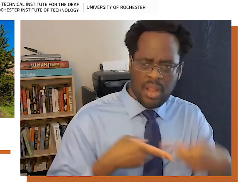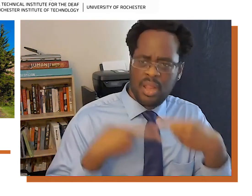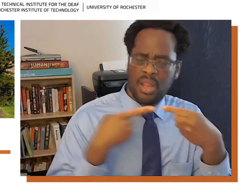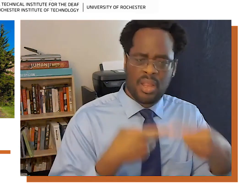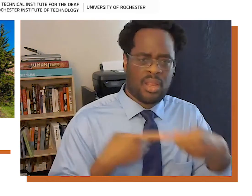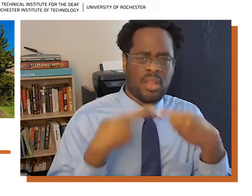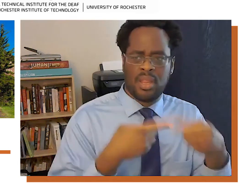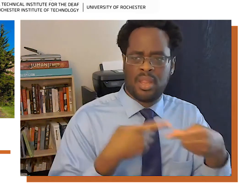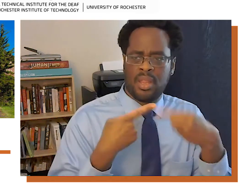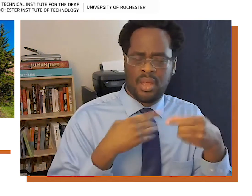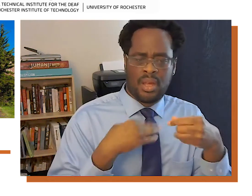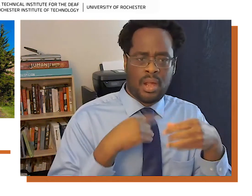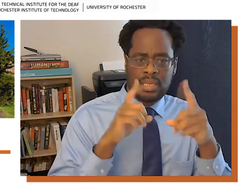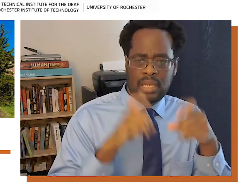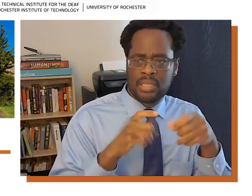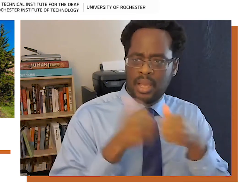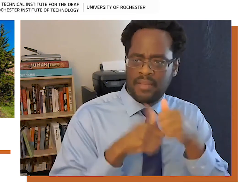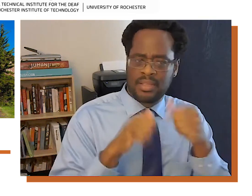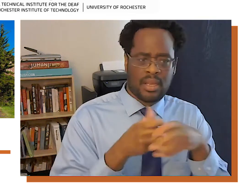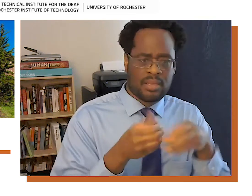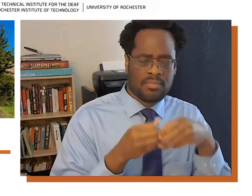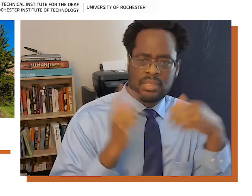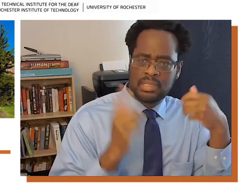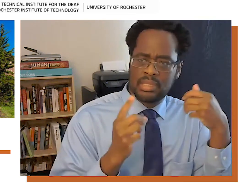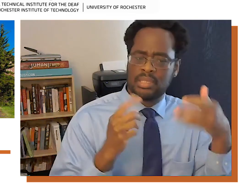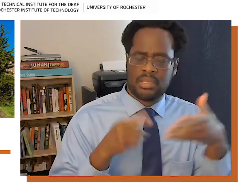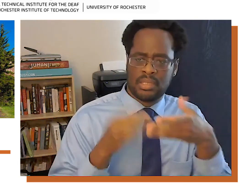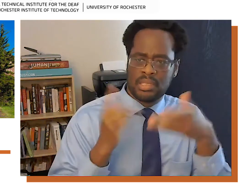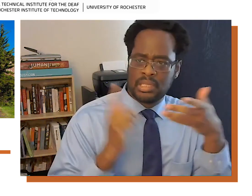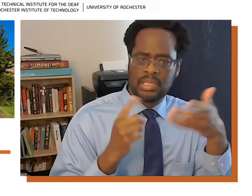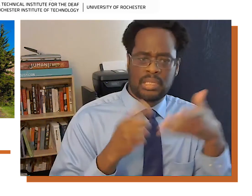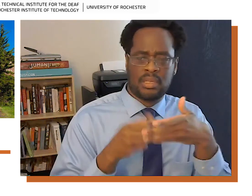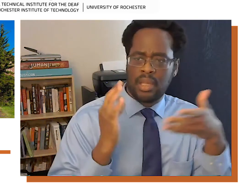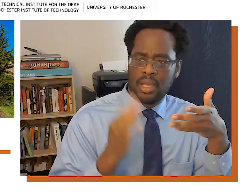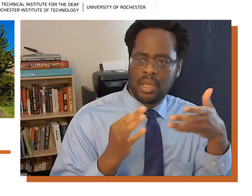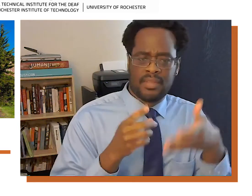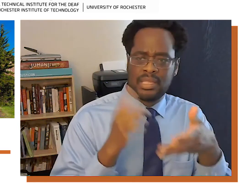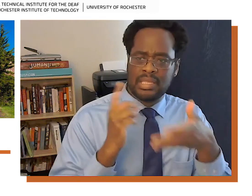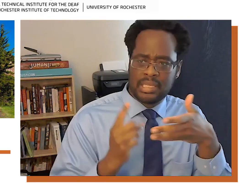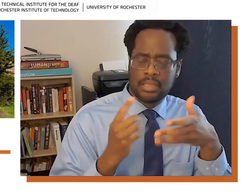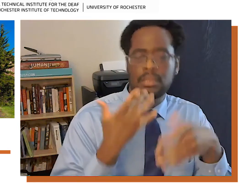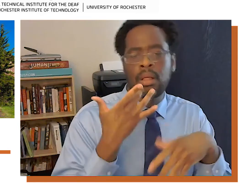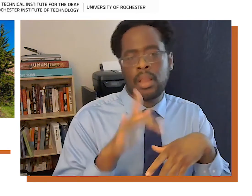I struggled a lot. Every time, I got Ds and Fs in my physics class,